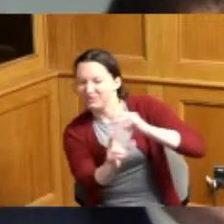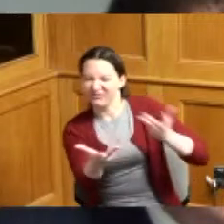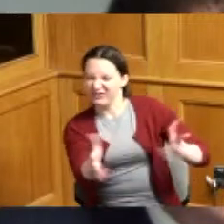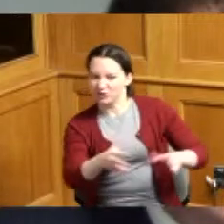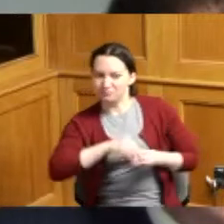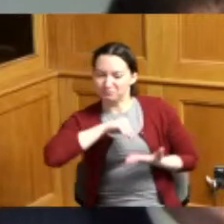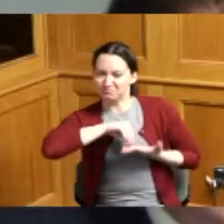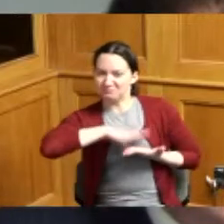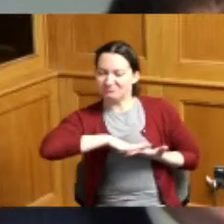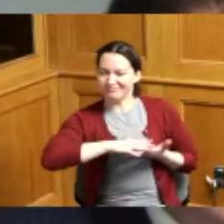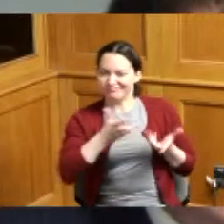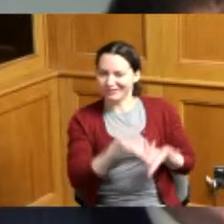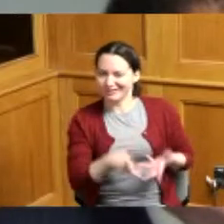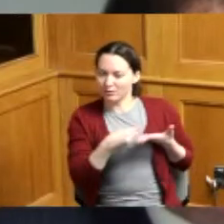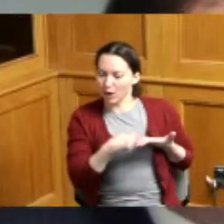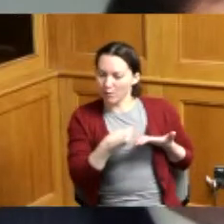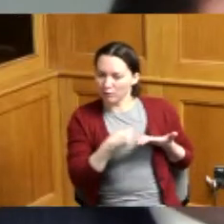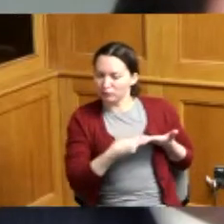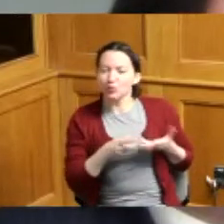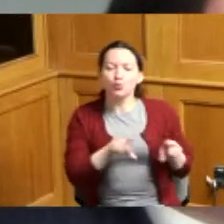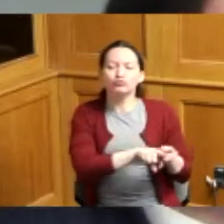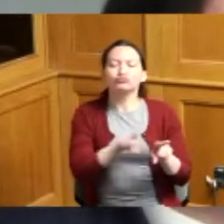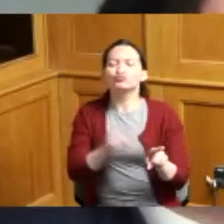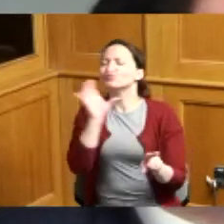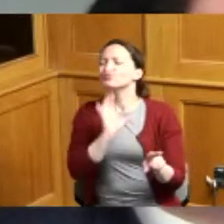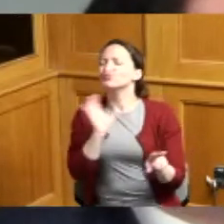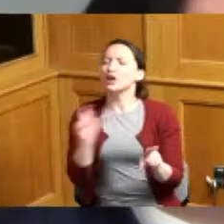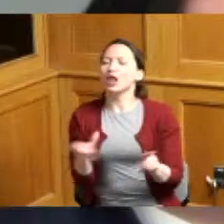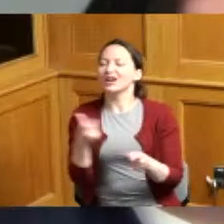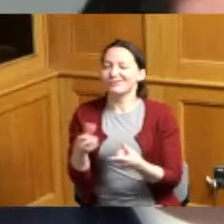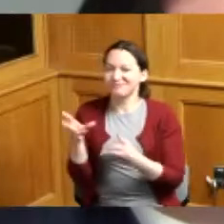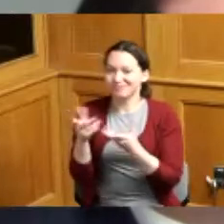stadium fund and then we would also look for you know on some of the larger expenditures as we do